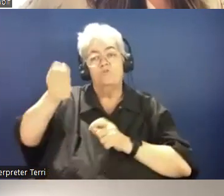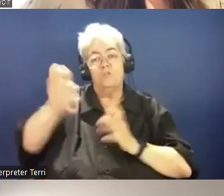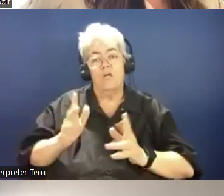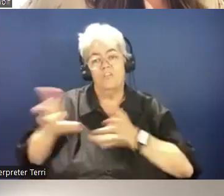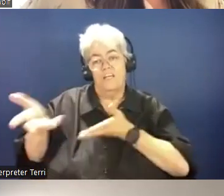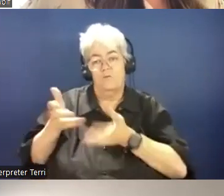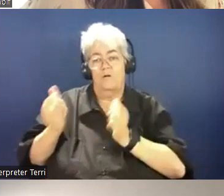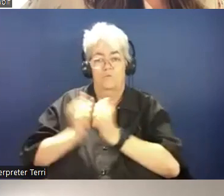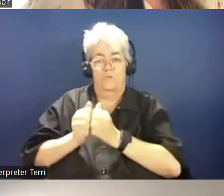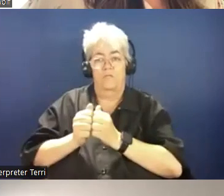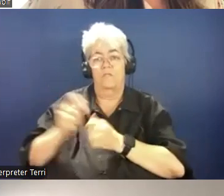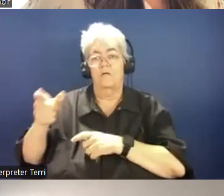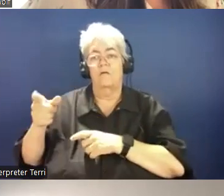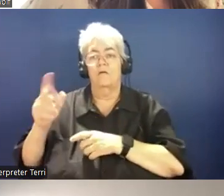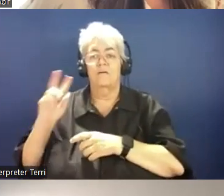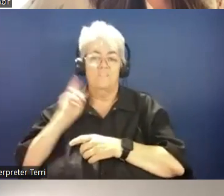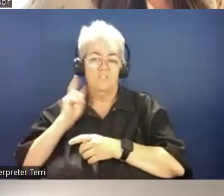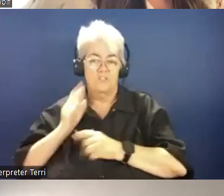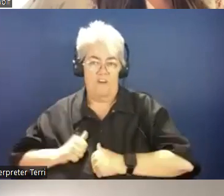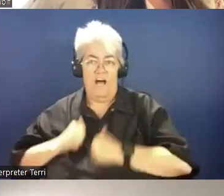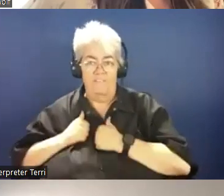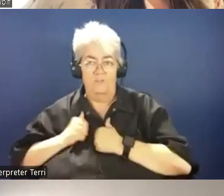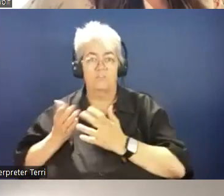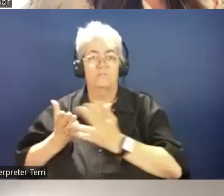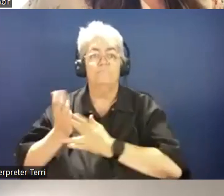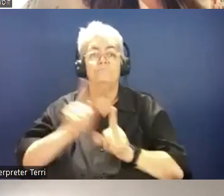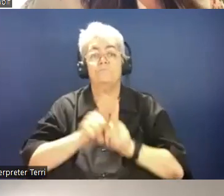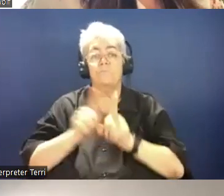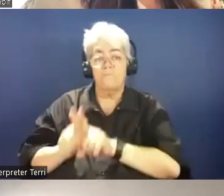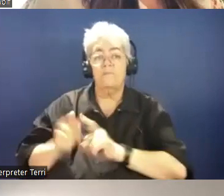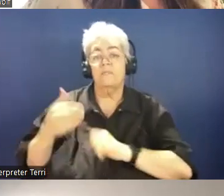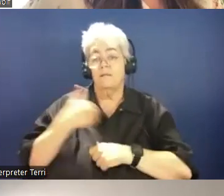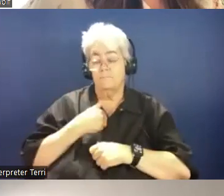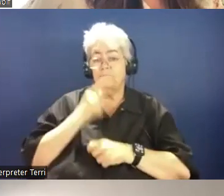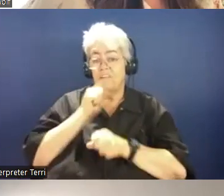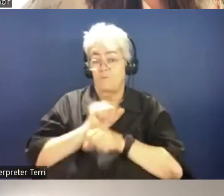In addition, there is a working group that is looking specifically at domestic relations cases.